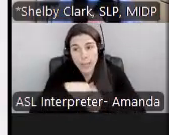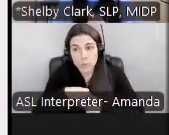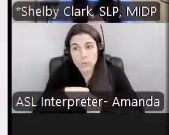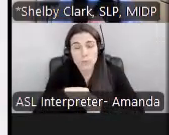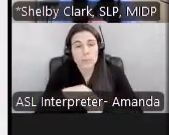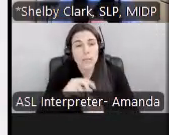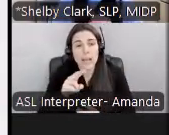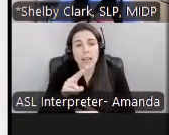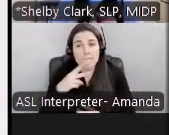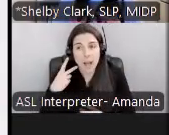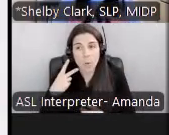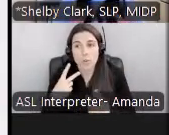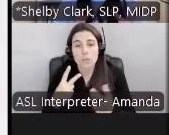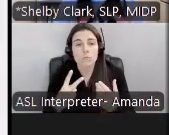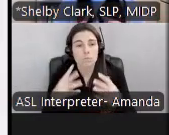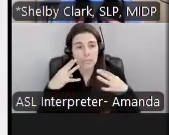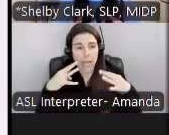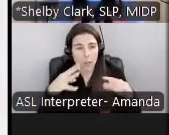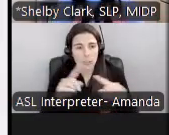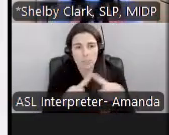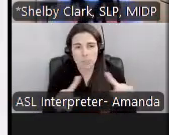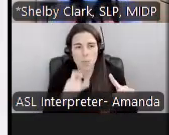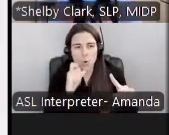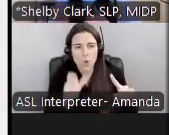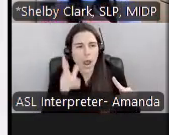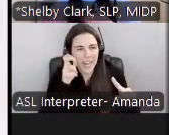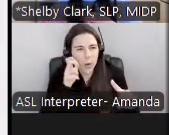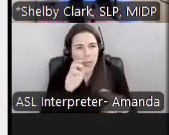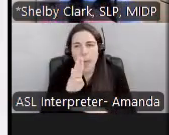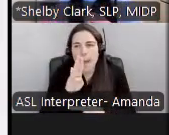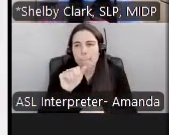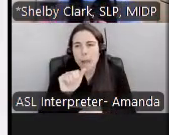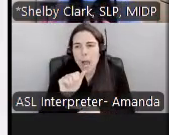sounds, but we're not hearing those Ba, ba, ba, consonant